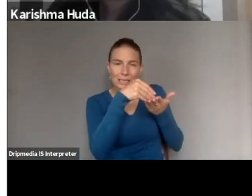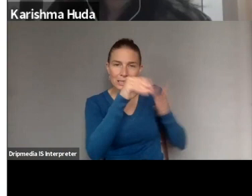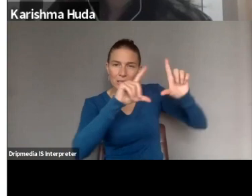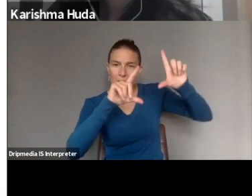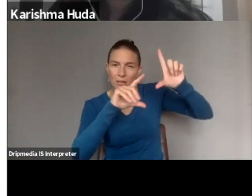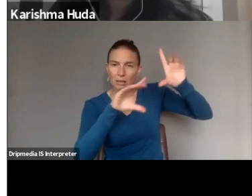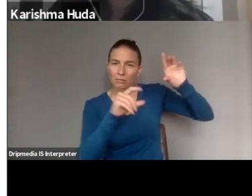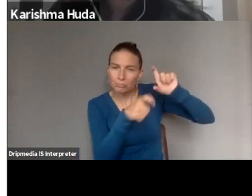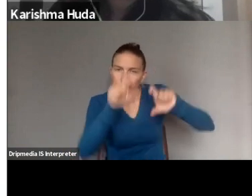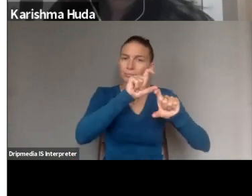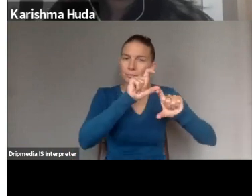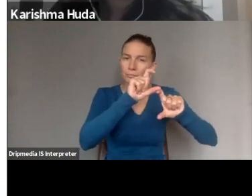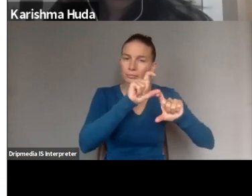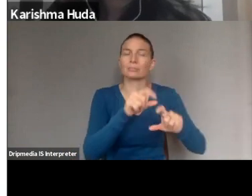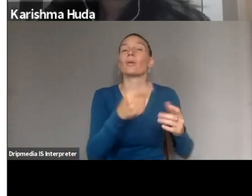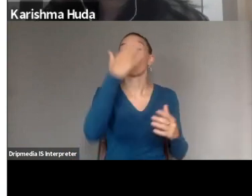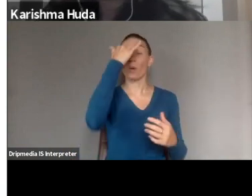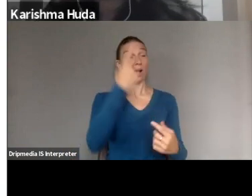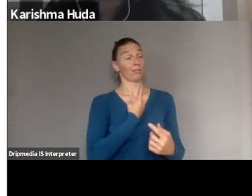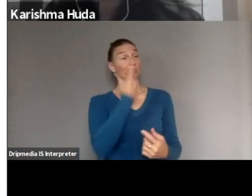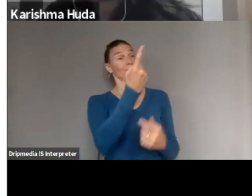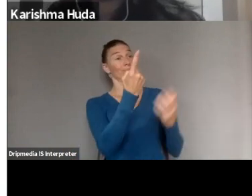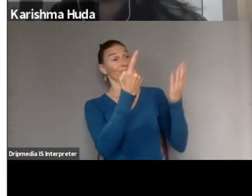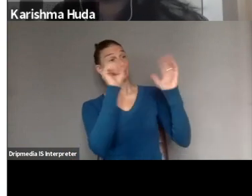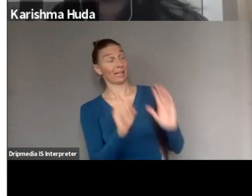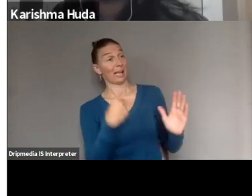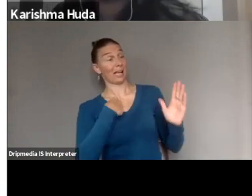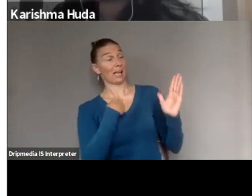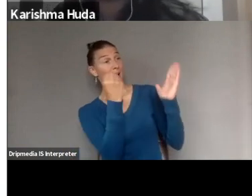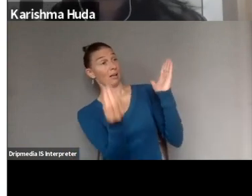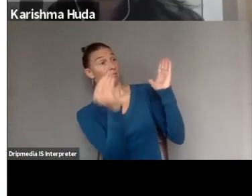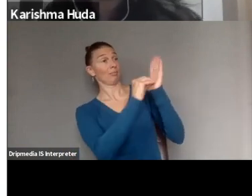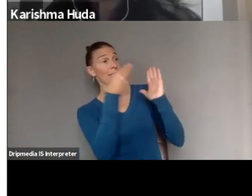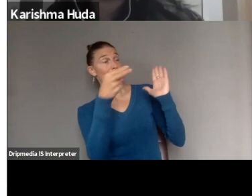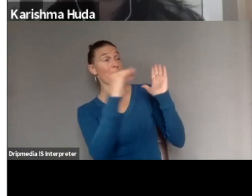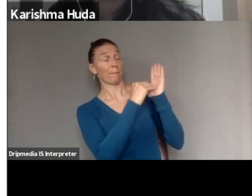And by July 2020 and this is when we started the qualitative research,